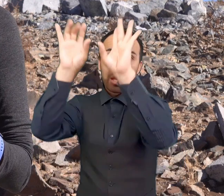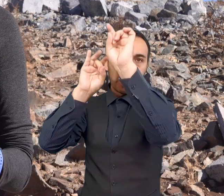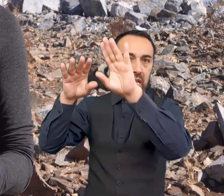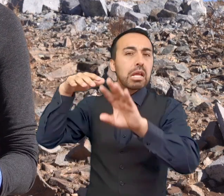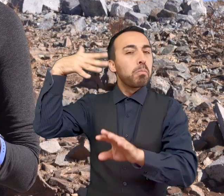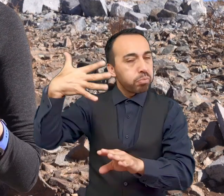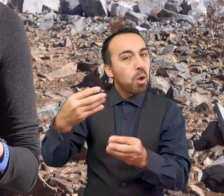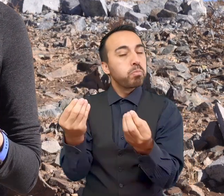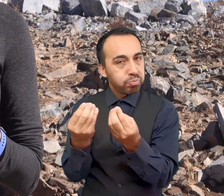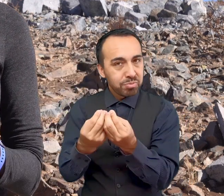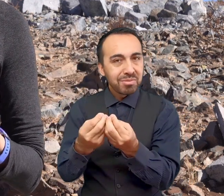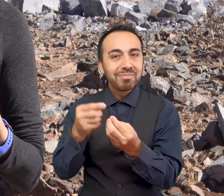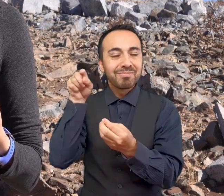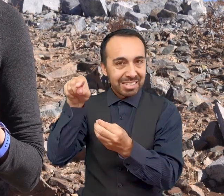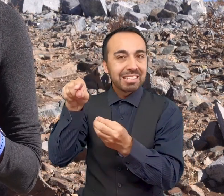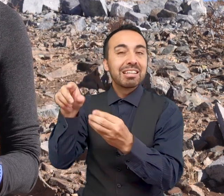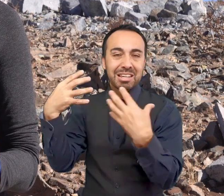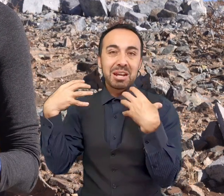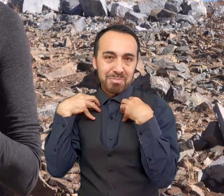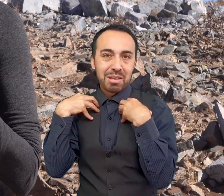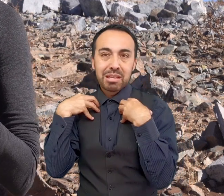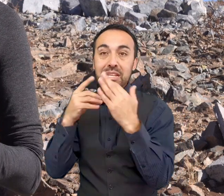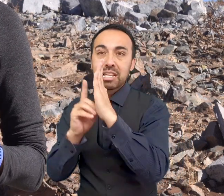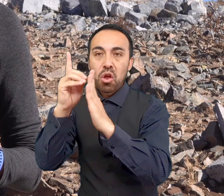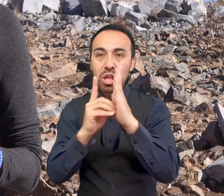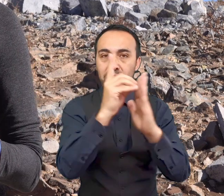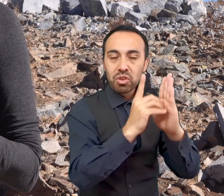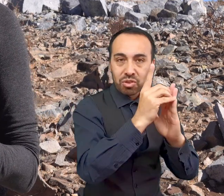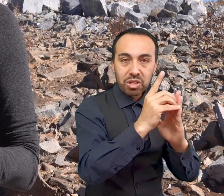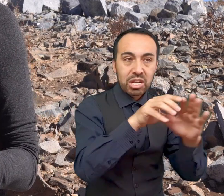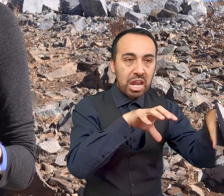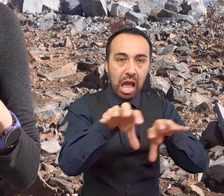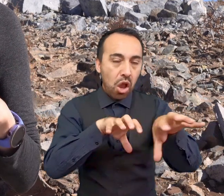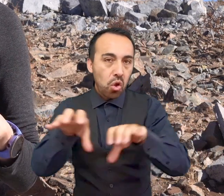Mark Phillips, former director of Las Campanas Observatory and current Director Emeritus. Mark